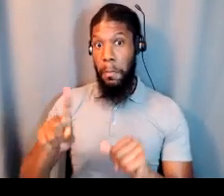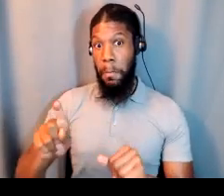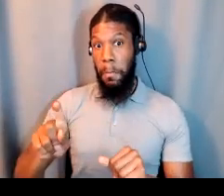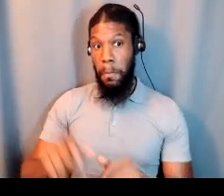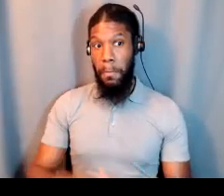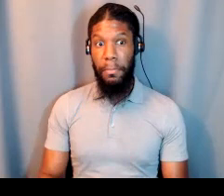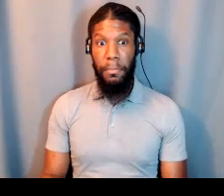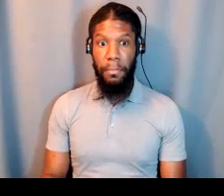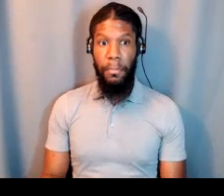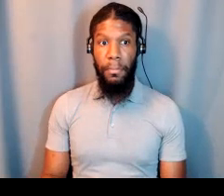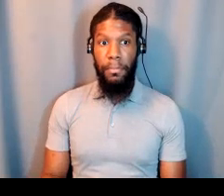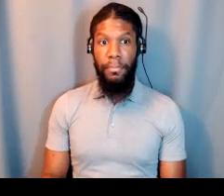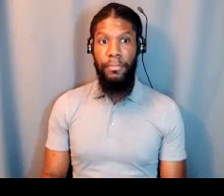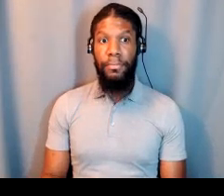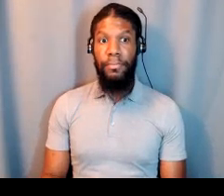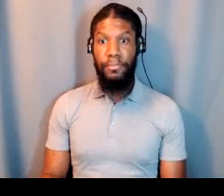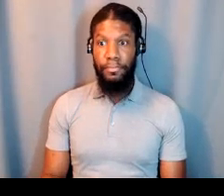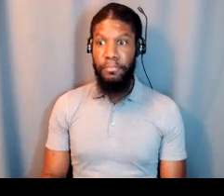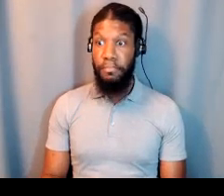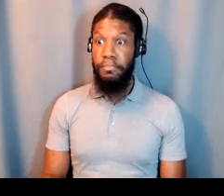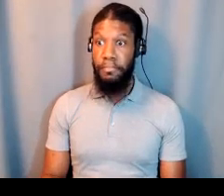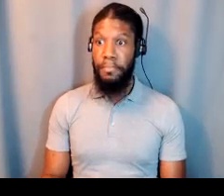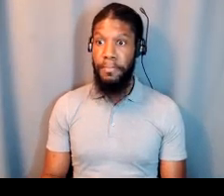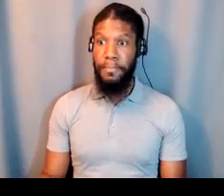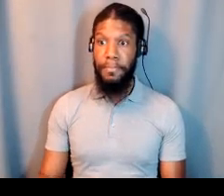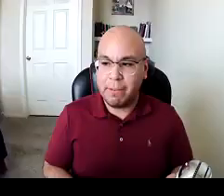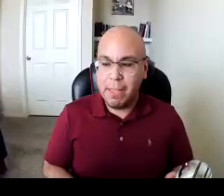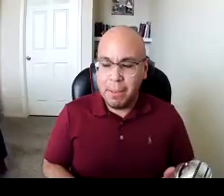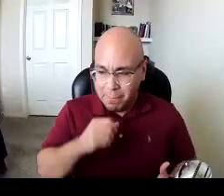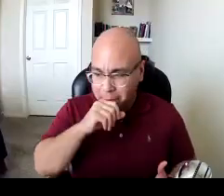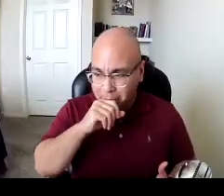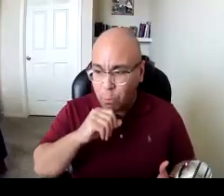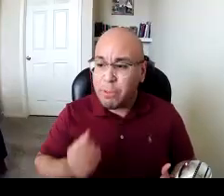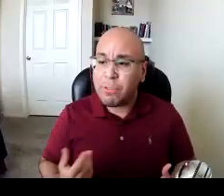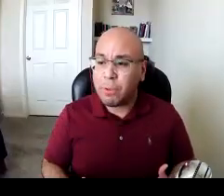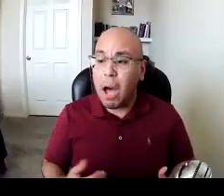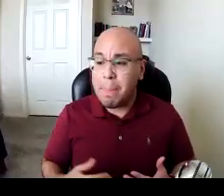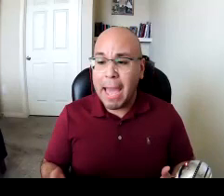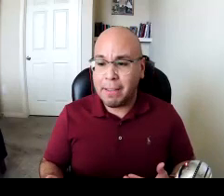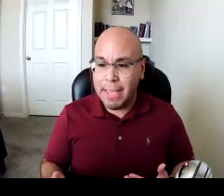Do we need to be attuned to how we leave comments? Is it kind of a mindset? Will this result automatically